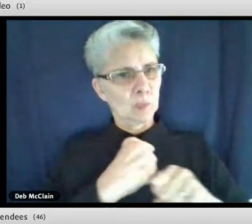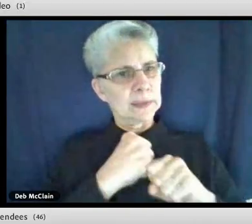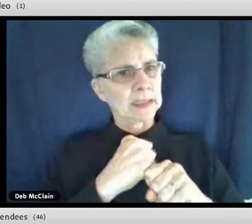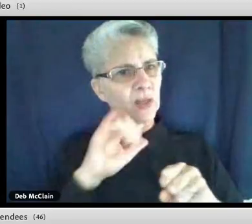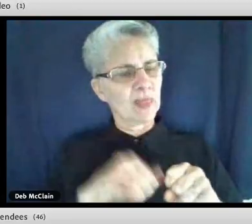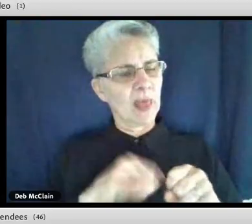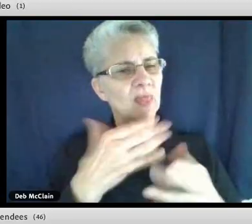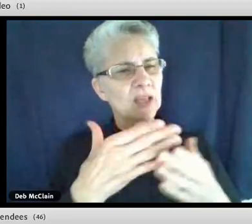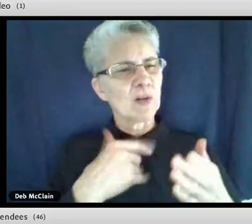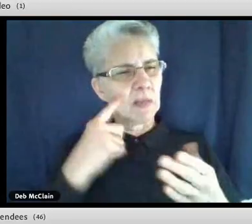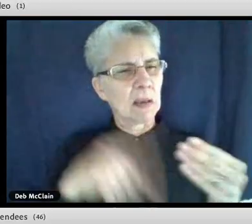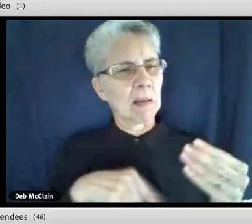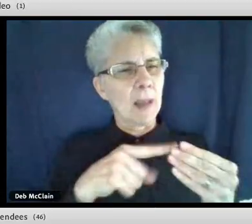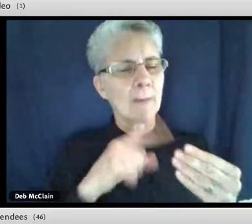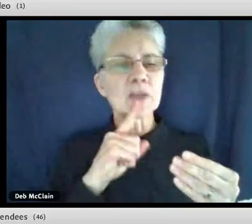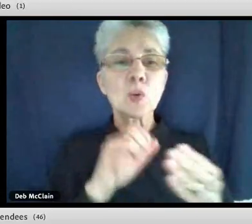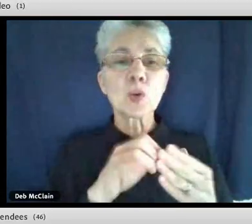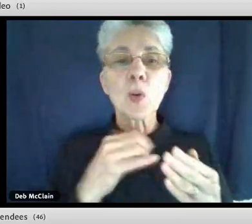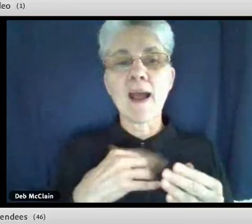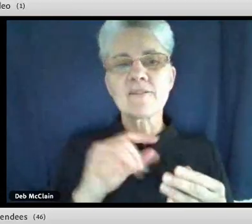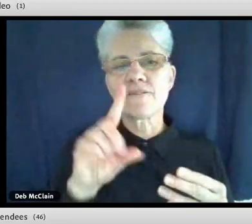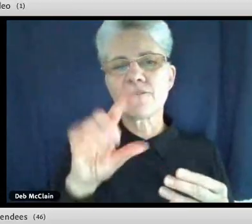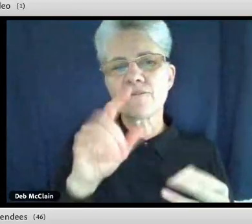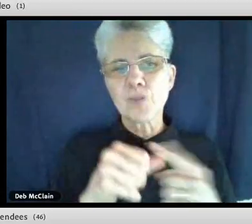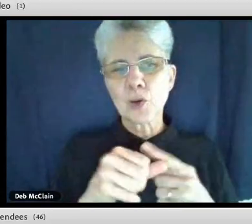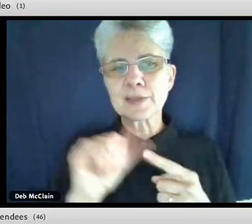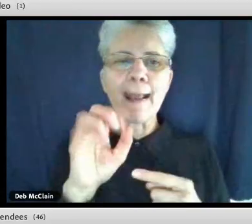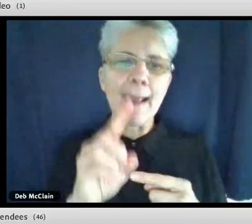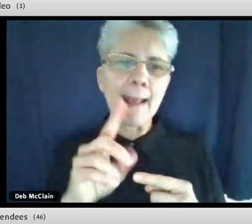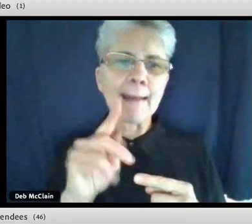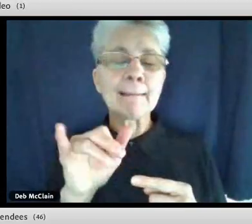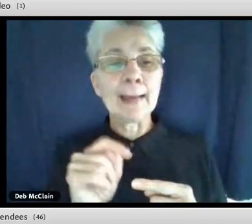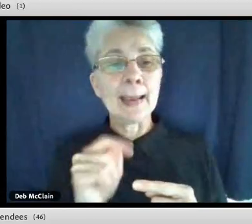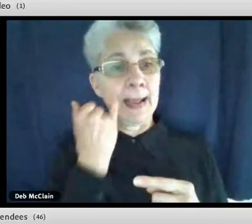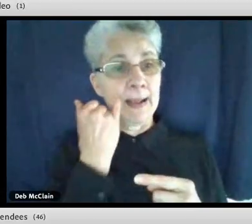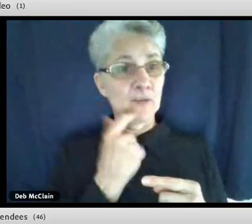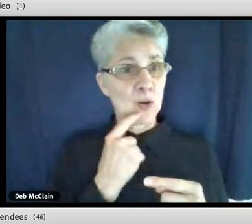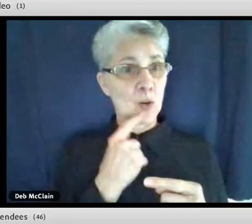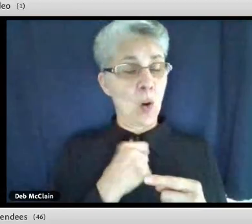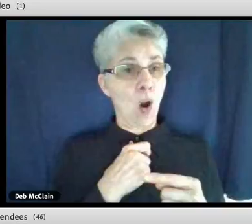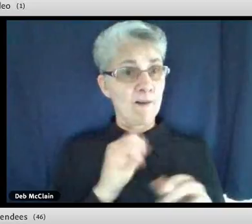things you need to think about. Make sure you have a first aid kit. If you are forced to quarantine,